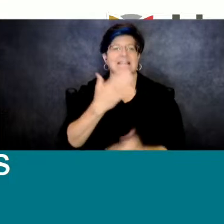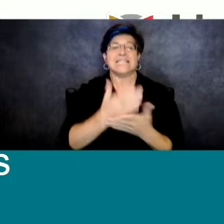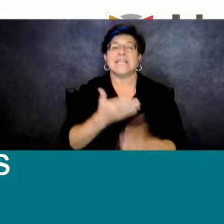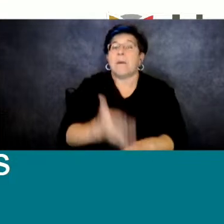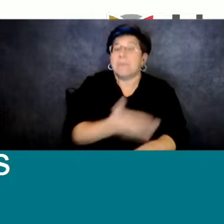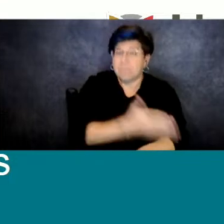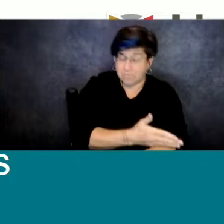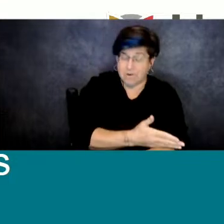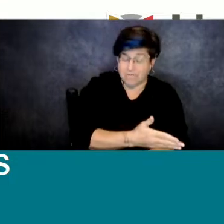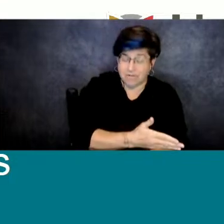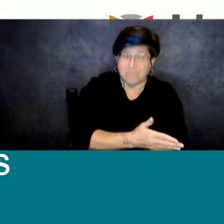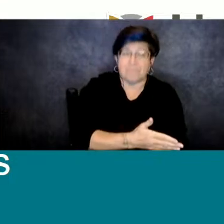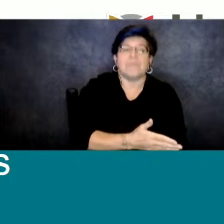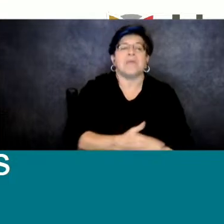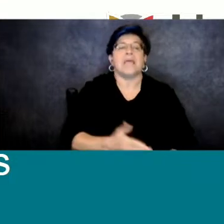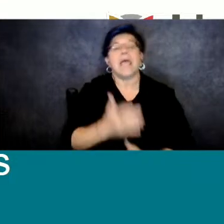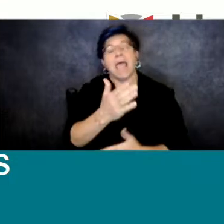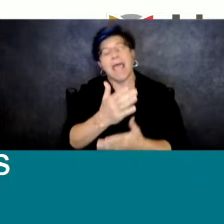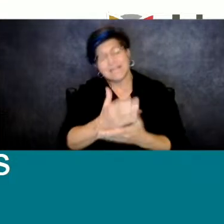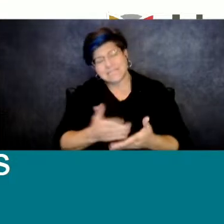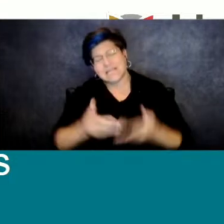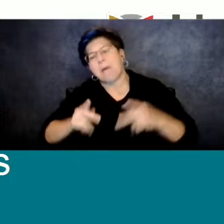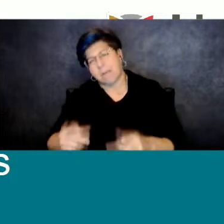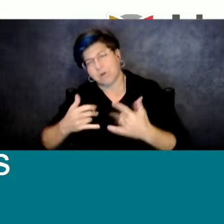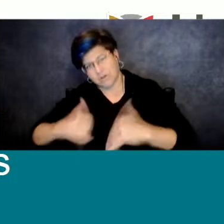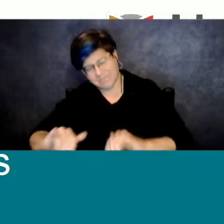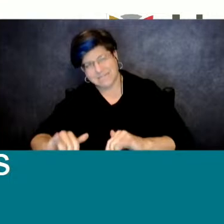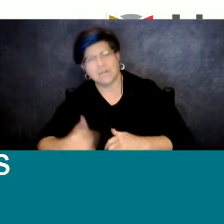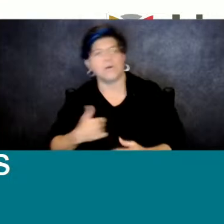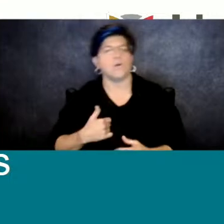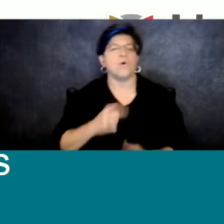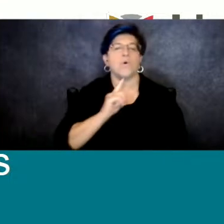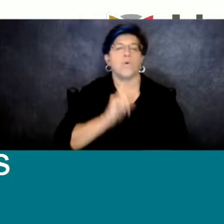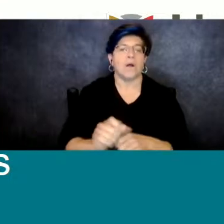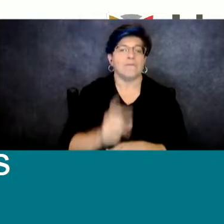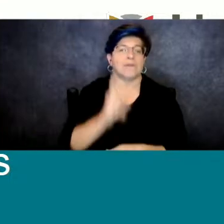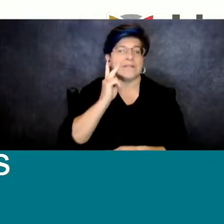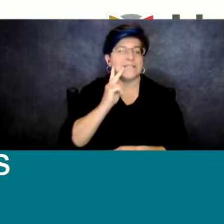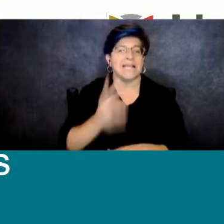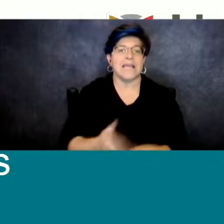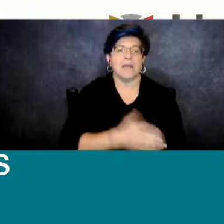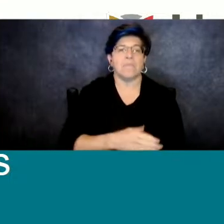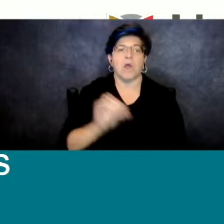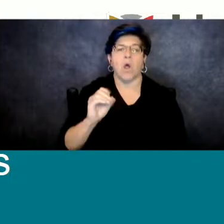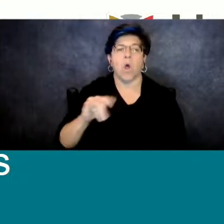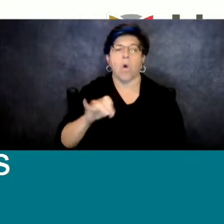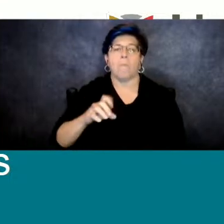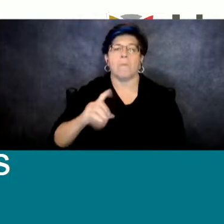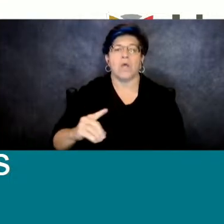ALL RIGHT. SO TO SUMMARIZE ALL OF WHAT I JUST SAID SOME IMPROVEMENTS CERTAINLY BUT SOME